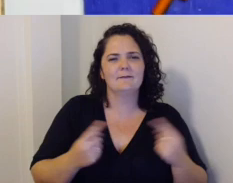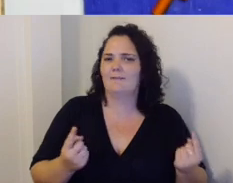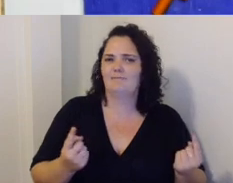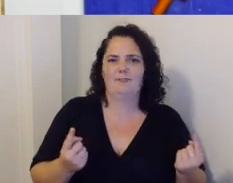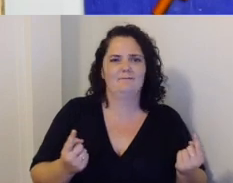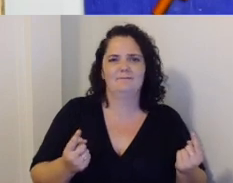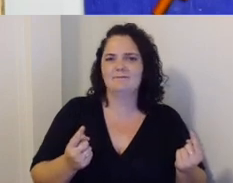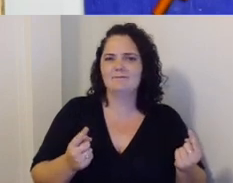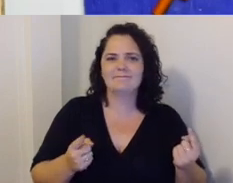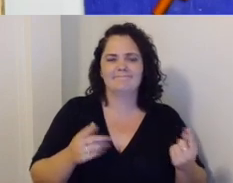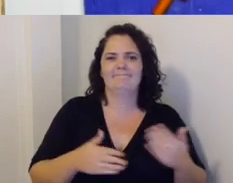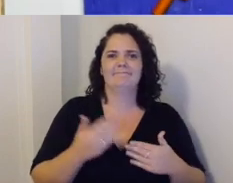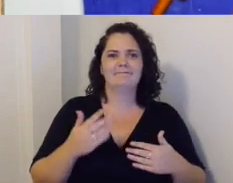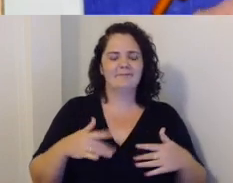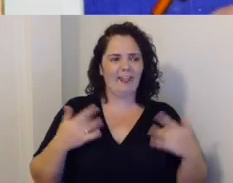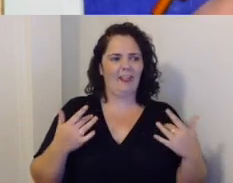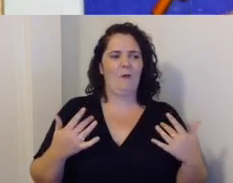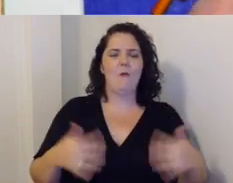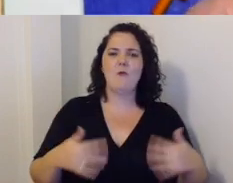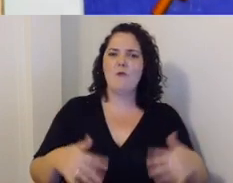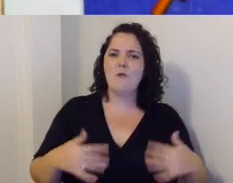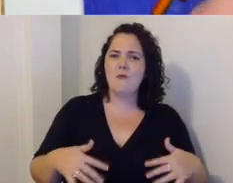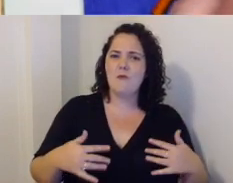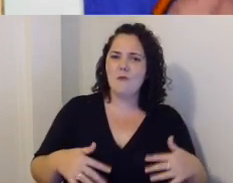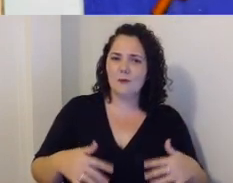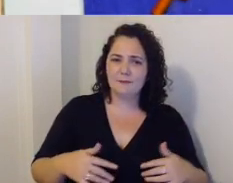the paper that you're drawing on and a completely different feel to the way that your different